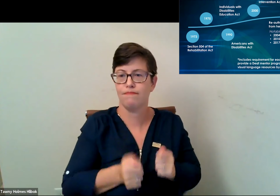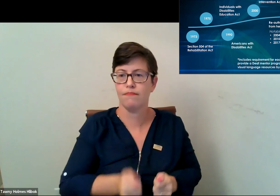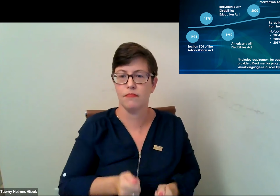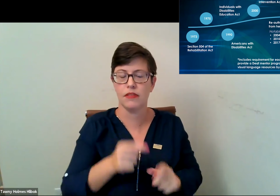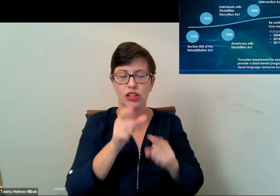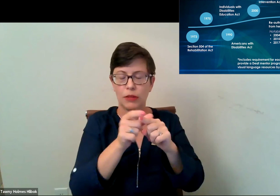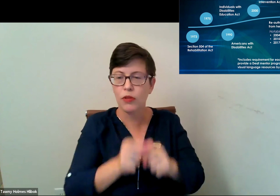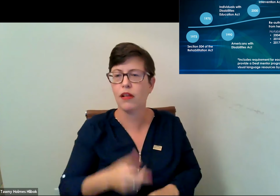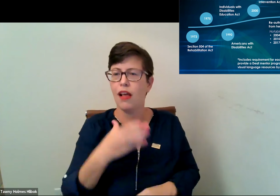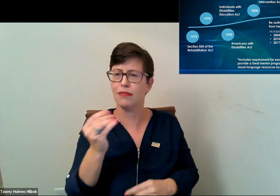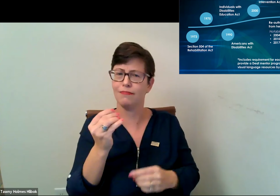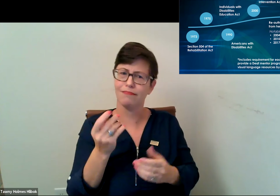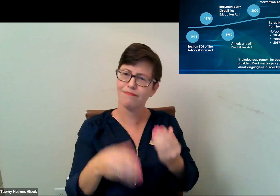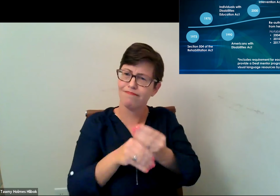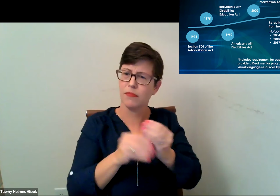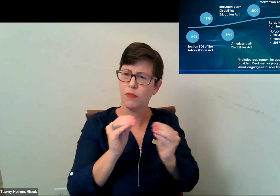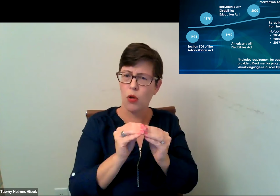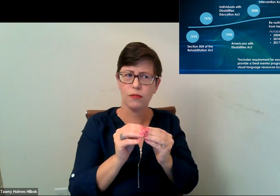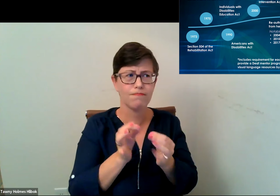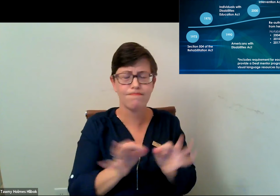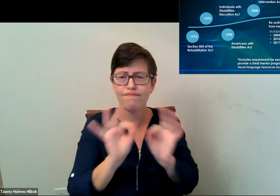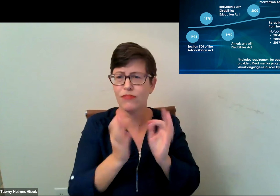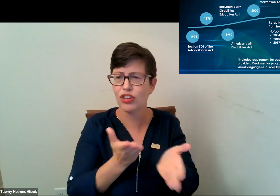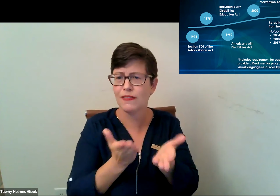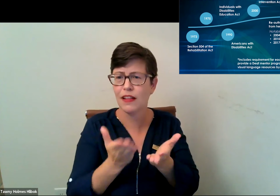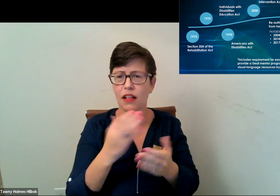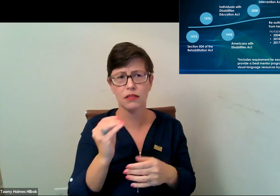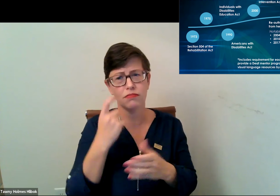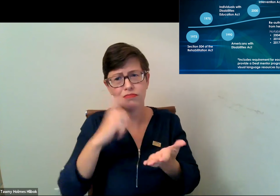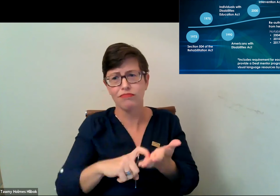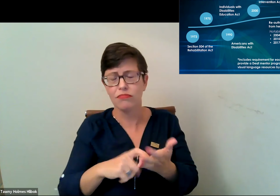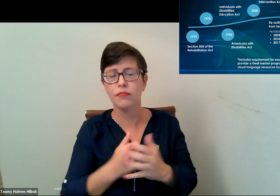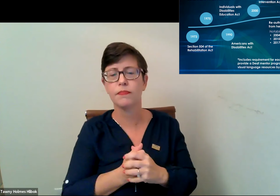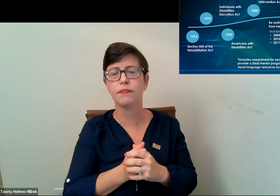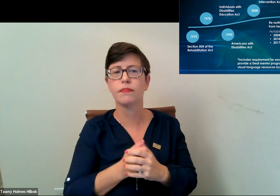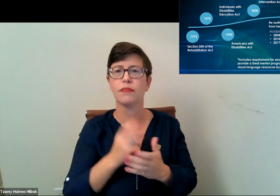To the US Congress to make adjustments in the terminology used within the law.